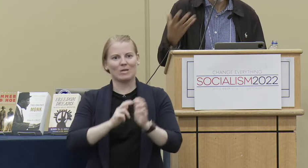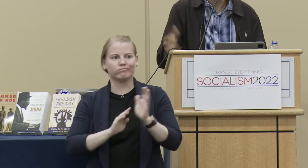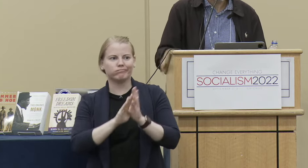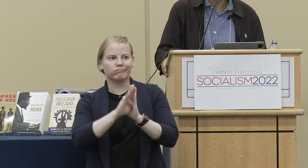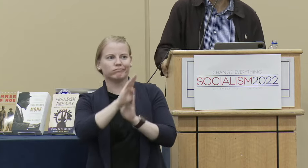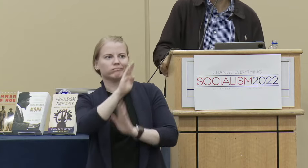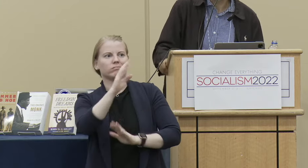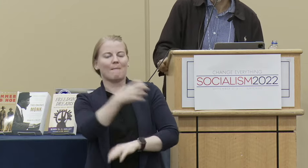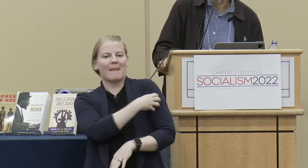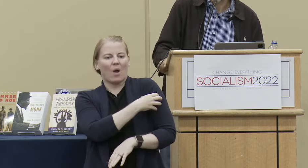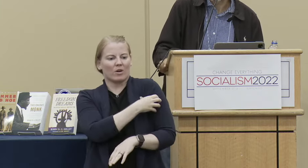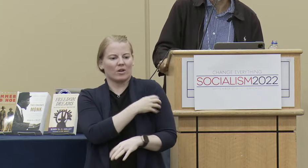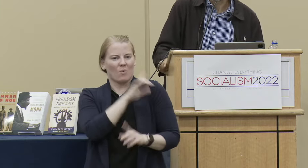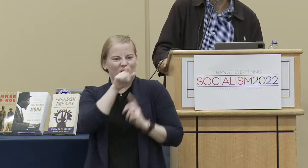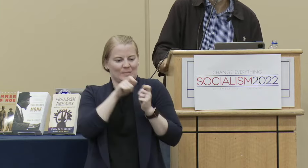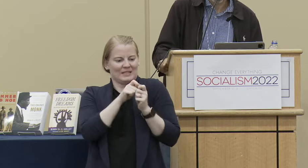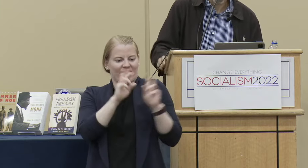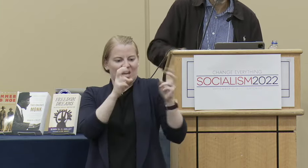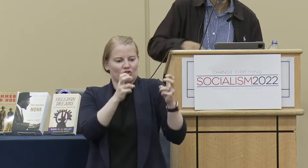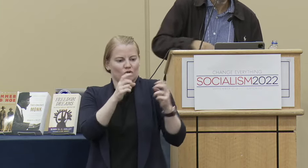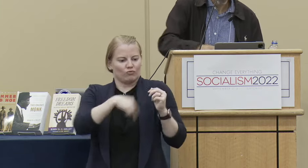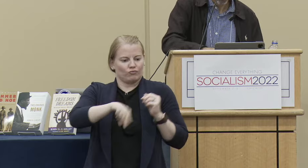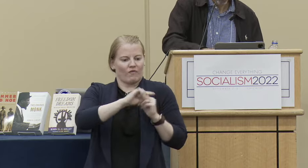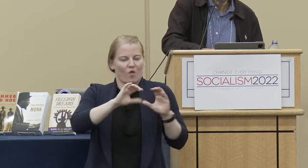they were trying to build power around specific issues to their